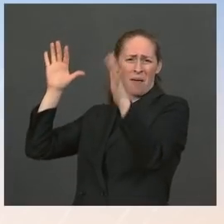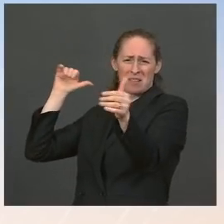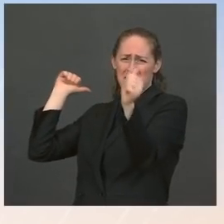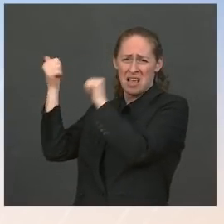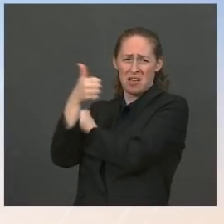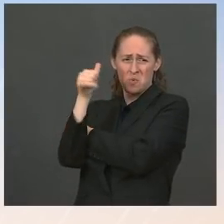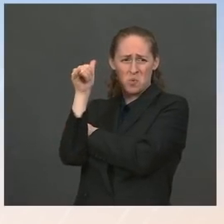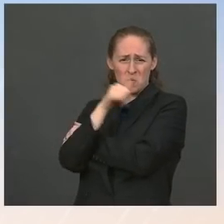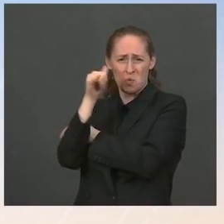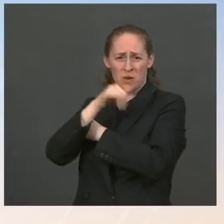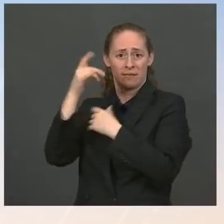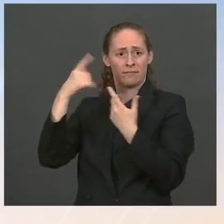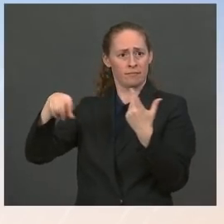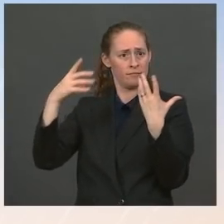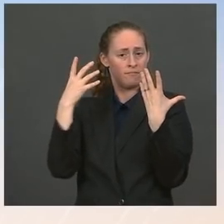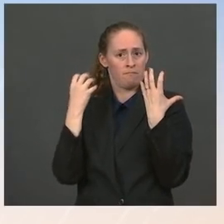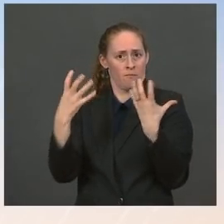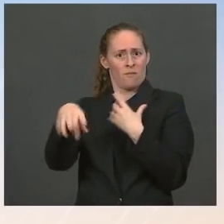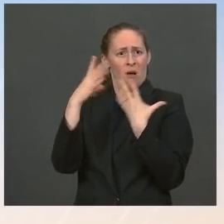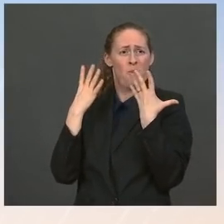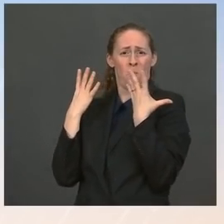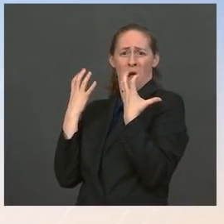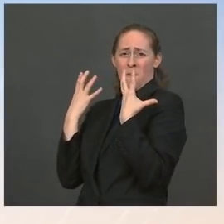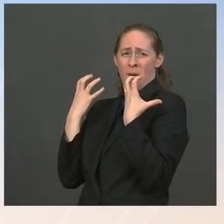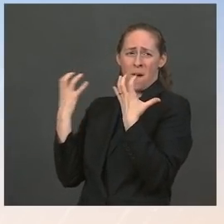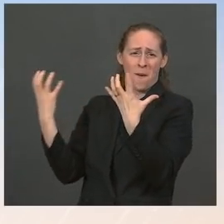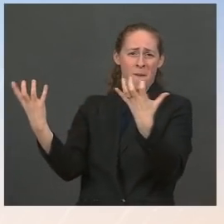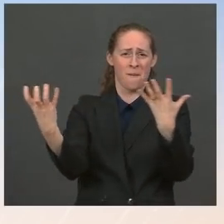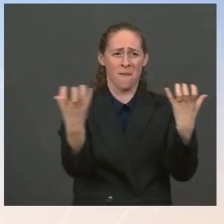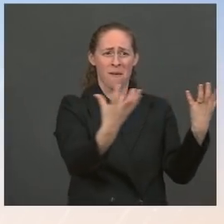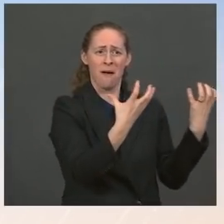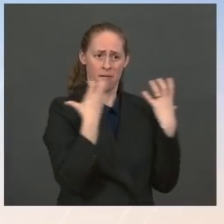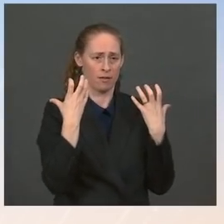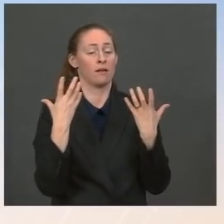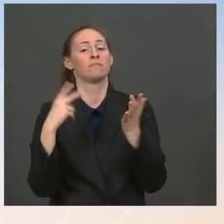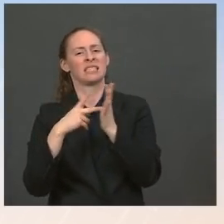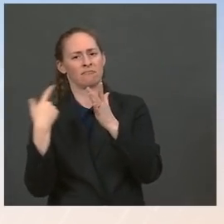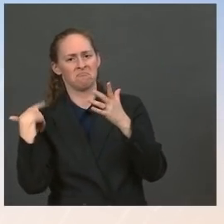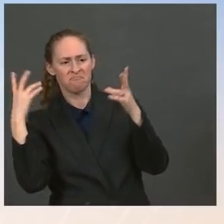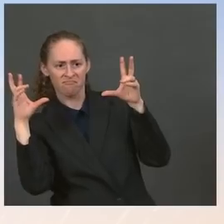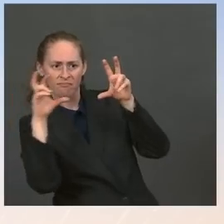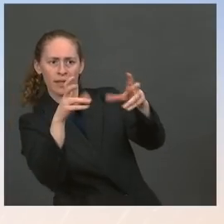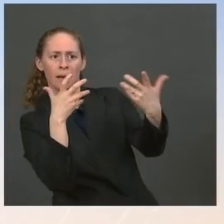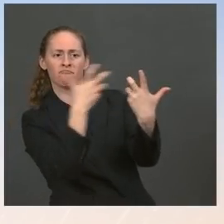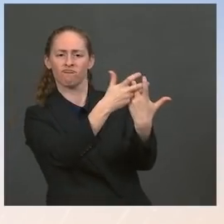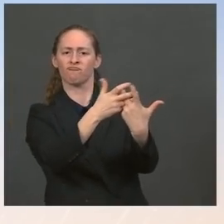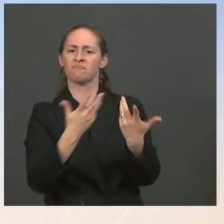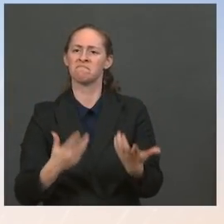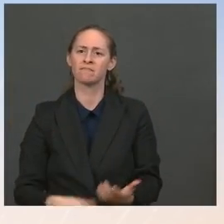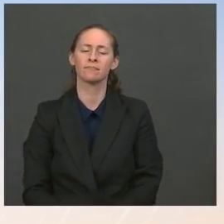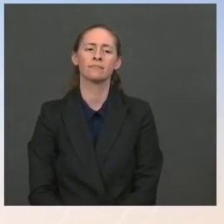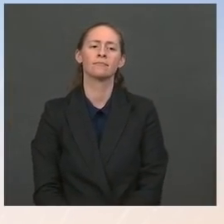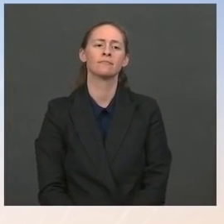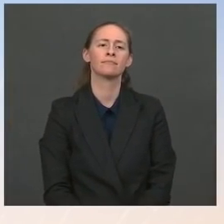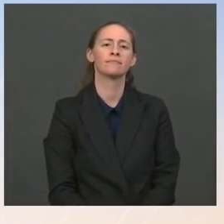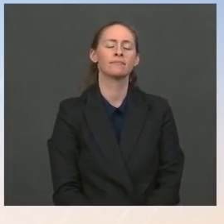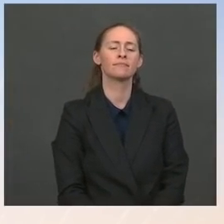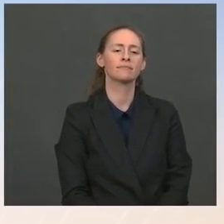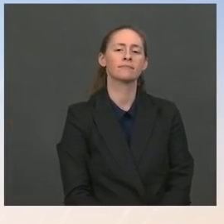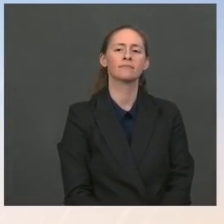And that's what matters as we're moving forward -- is delivering for the American public. Go ahead. Go ahead, Weijia. The Press: Karine, thank you. To follow up on what Jeff and Sabrina